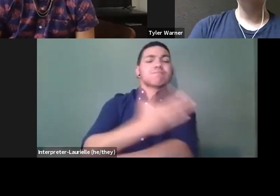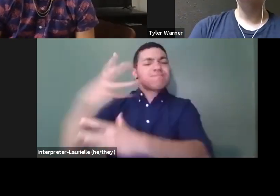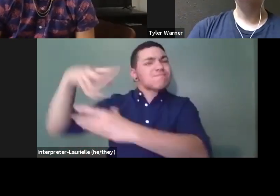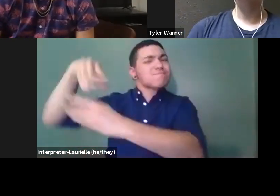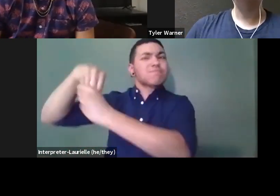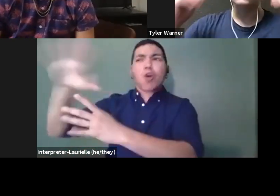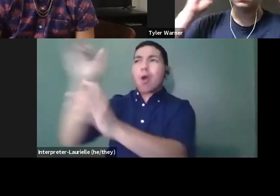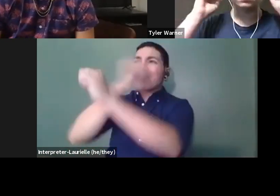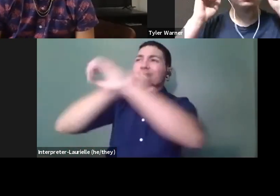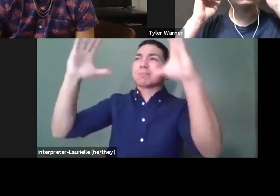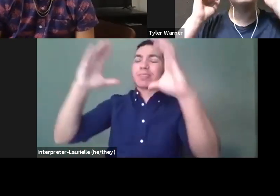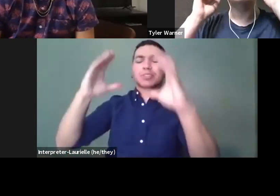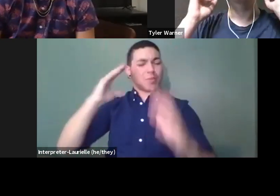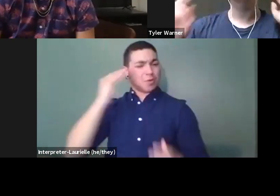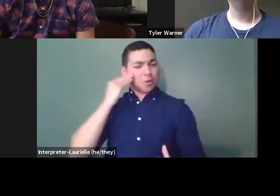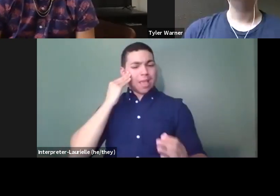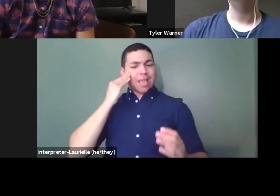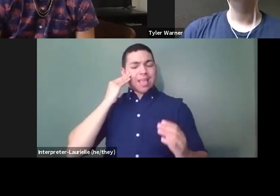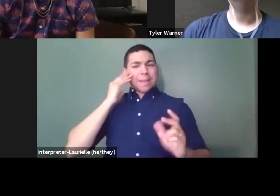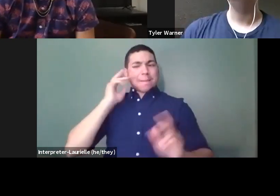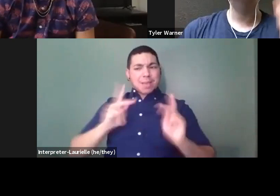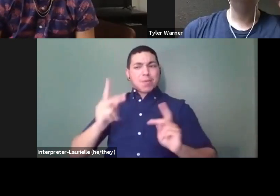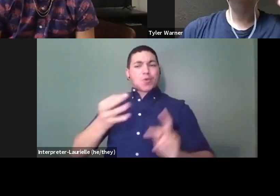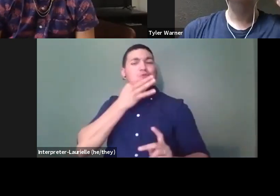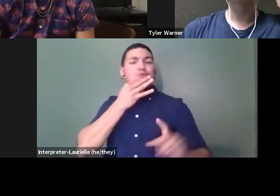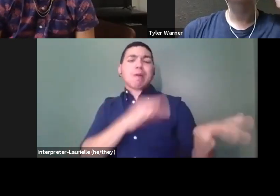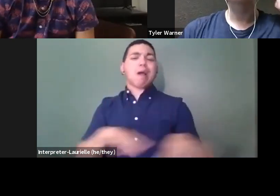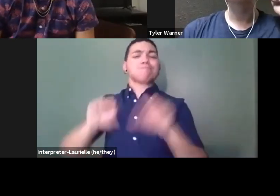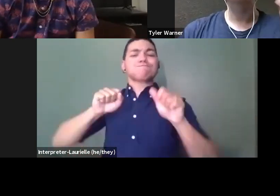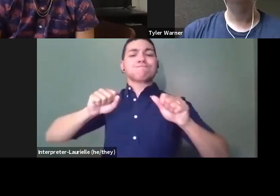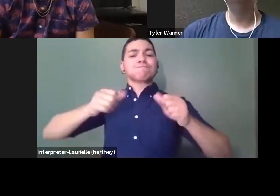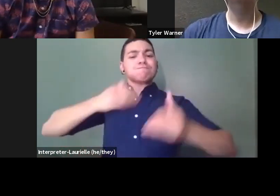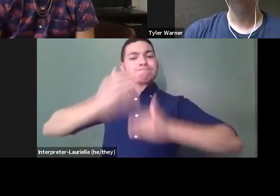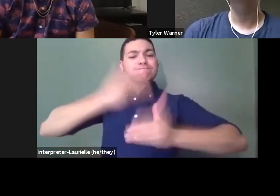I was also going to call on kind of queer and trans imagine nation.